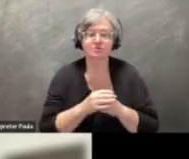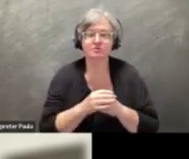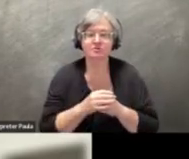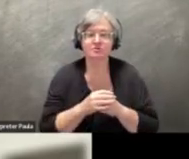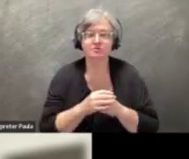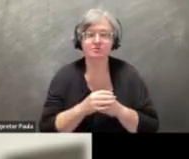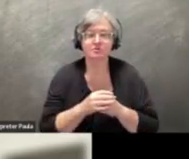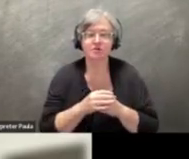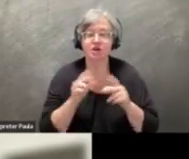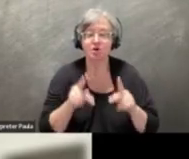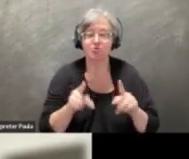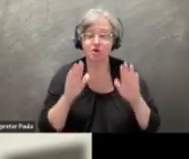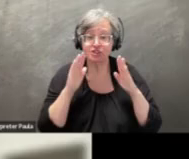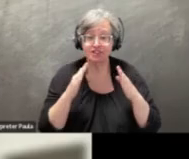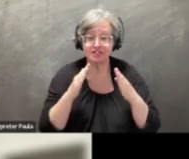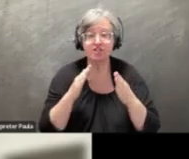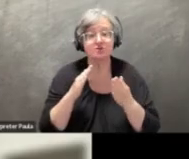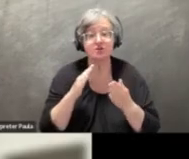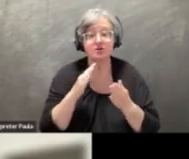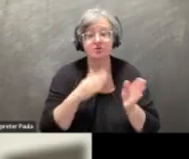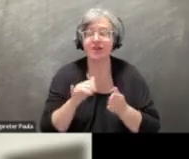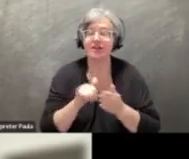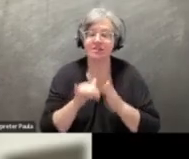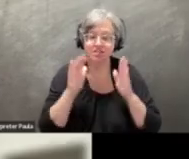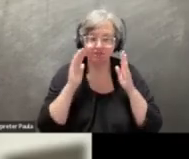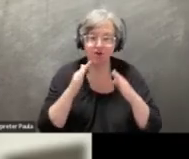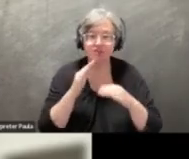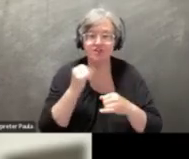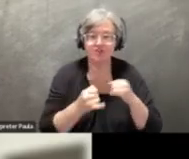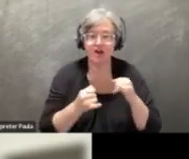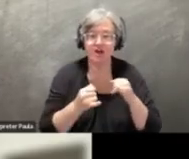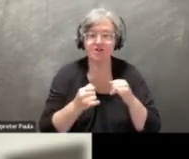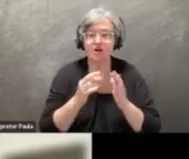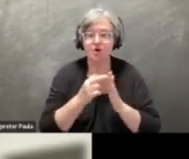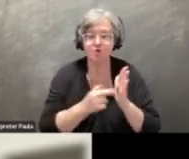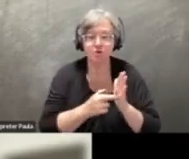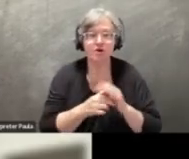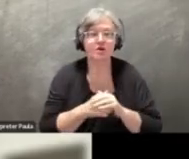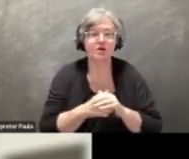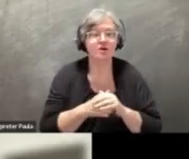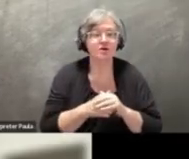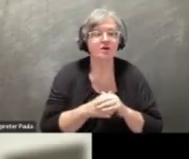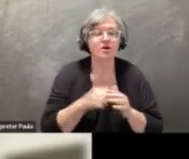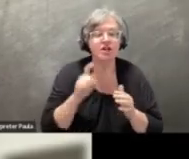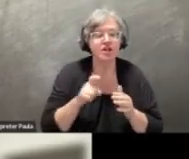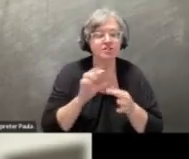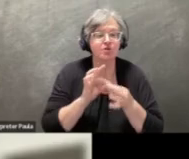Person-centered plans are a main focus of the Final Rule, and the outcomes need to address what the person wants and be based upon what's important to